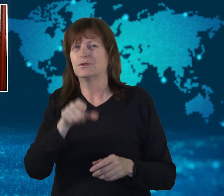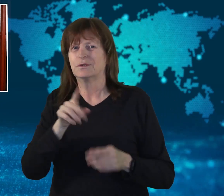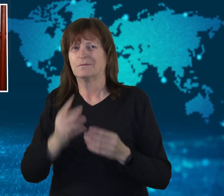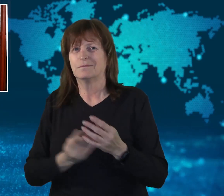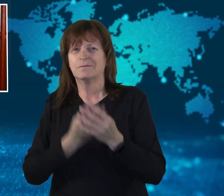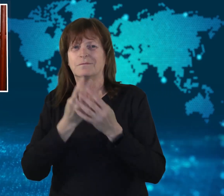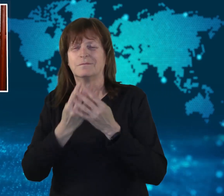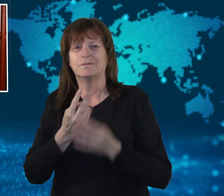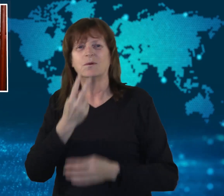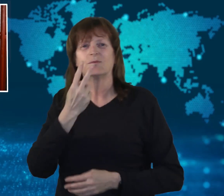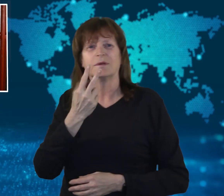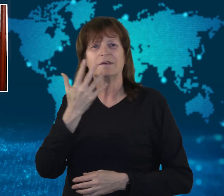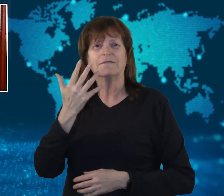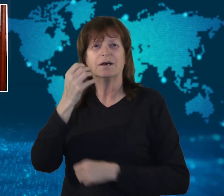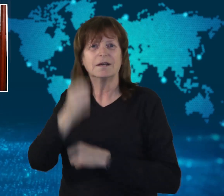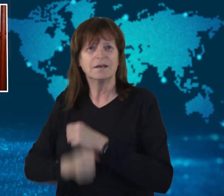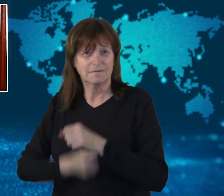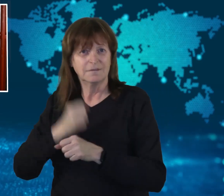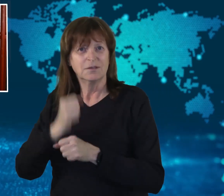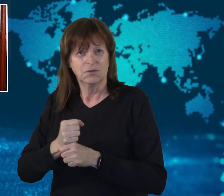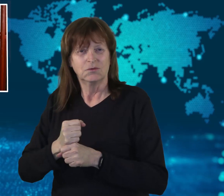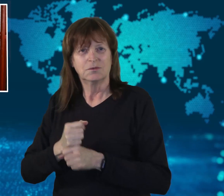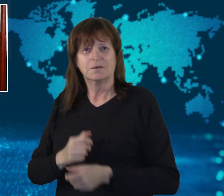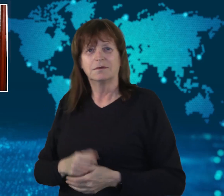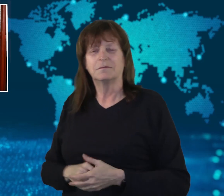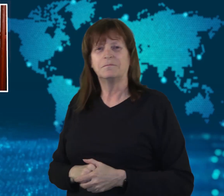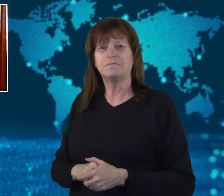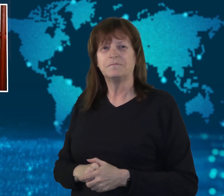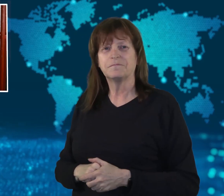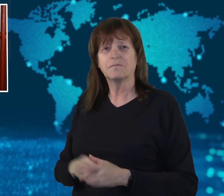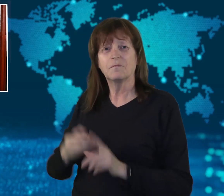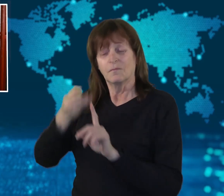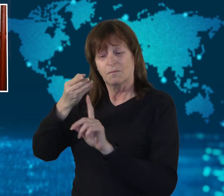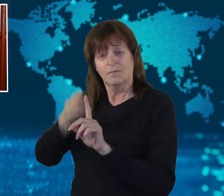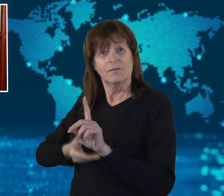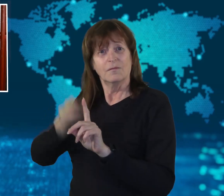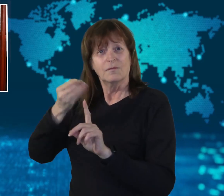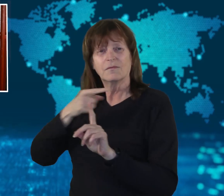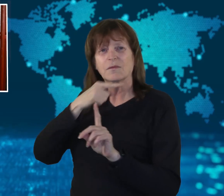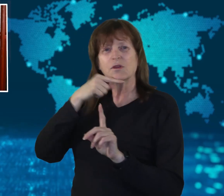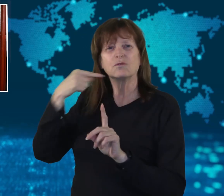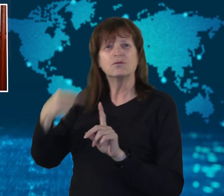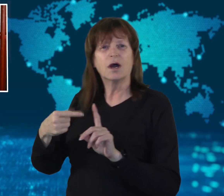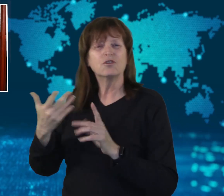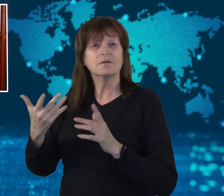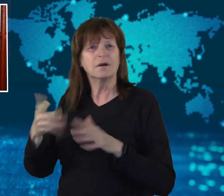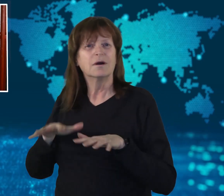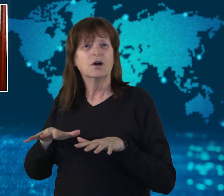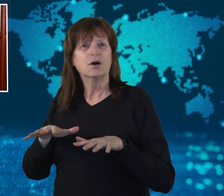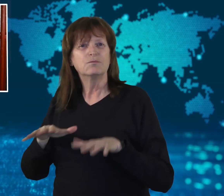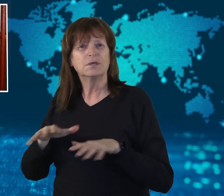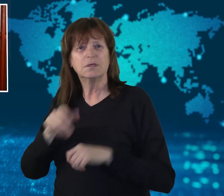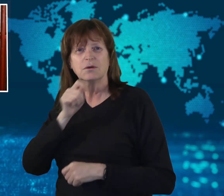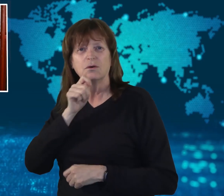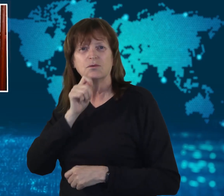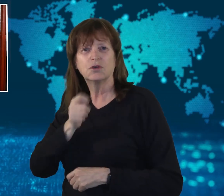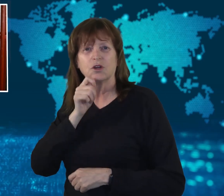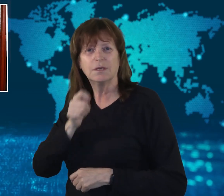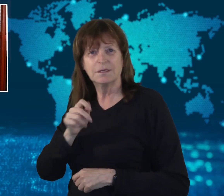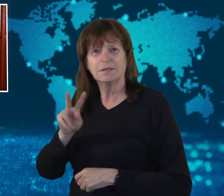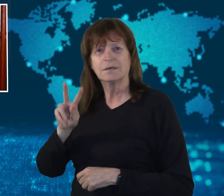been sentenced to 25 years in jail.